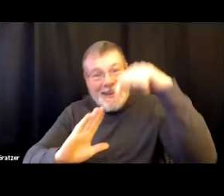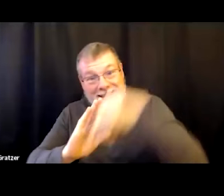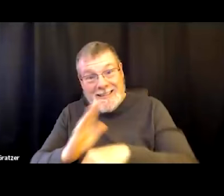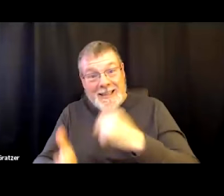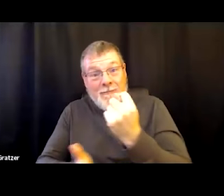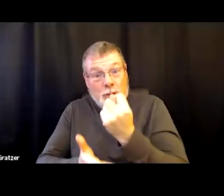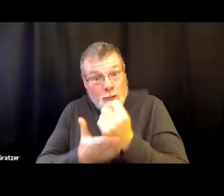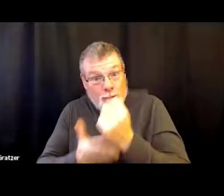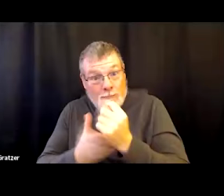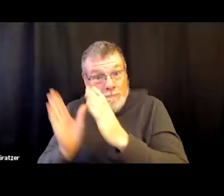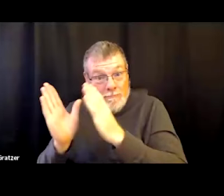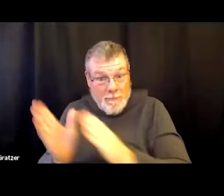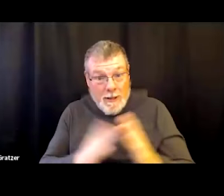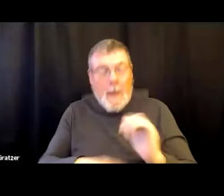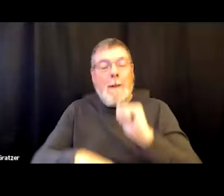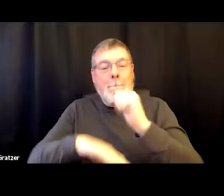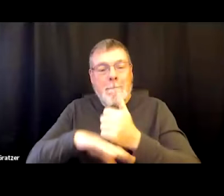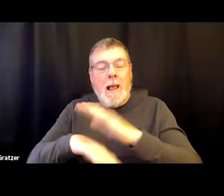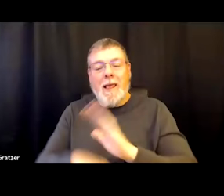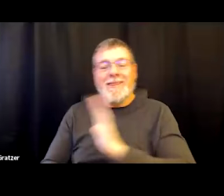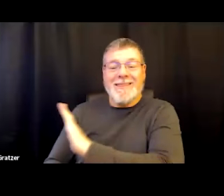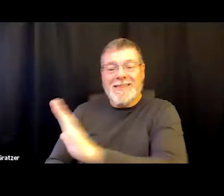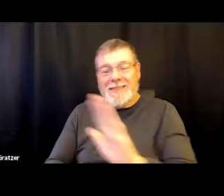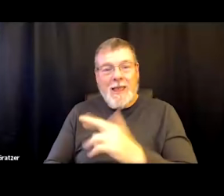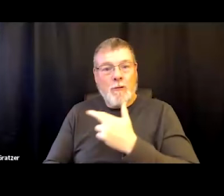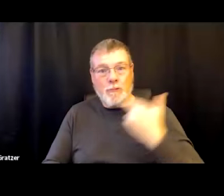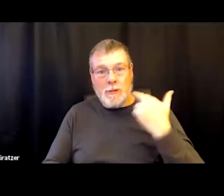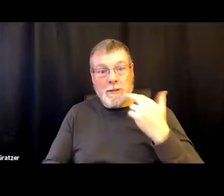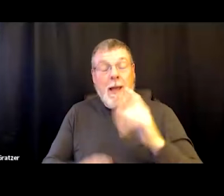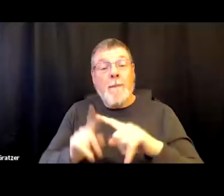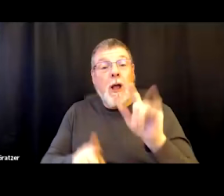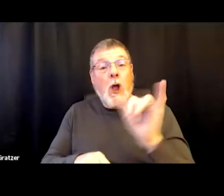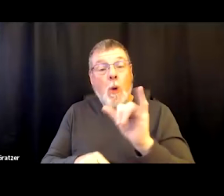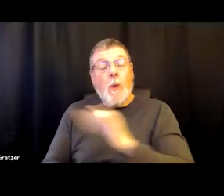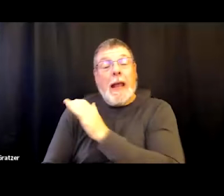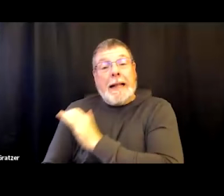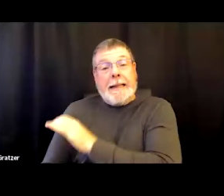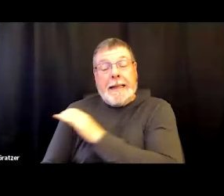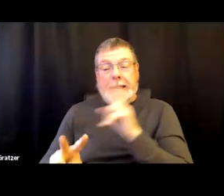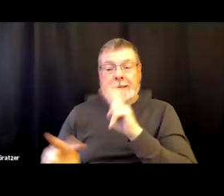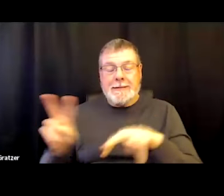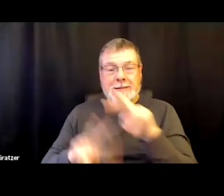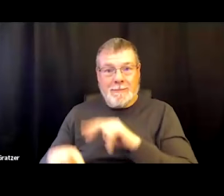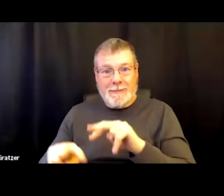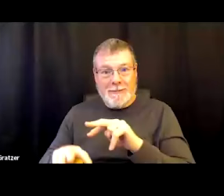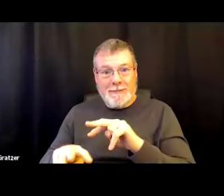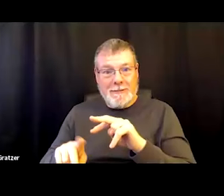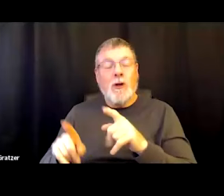based on the level of risk assessment, but also on the level of clinical assessment that's conducted for substance use disorders